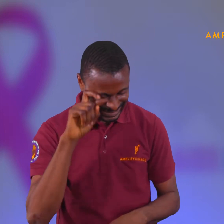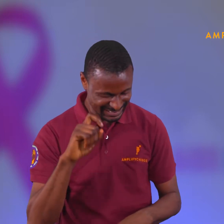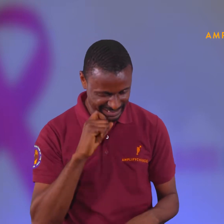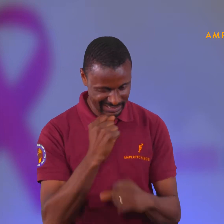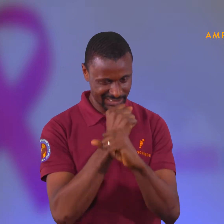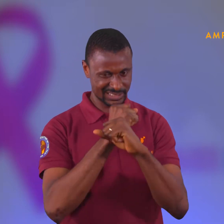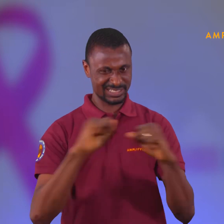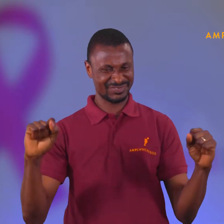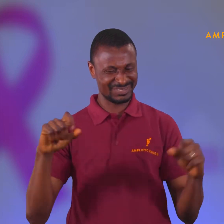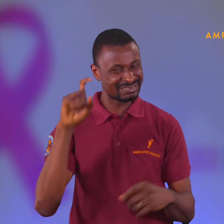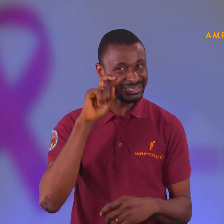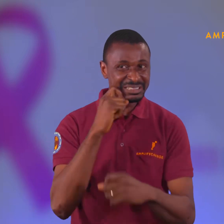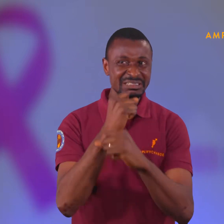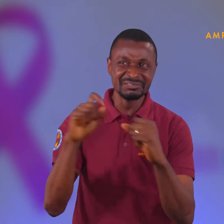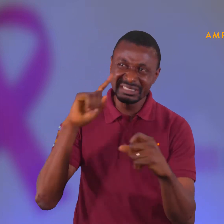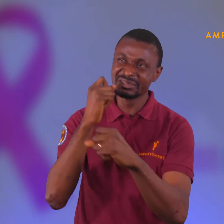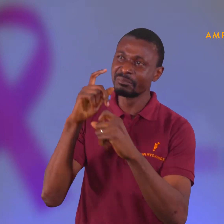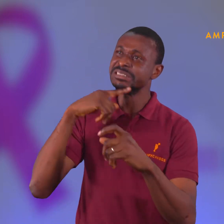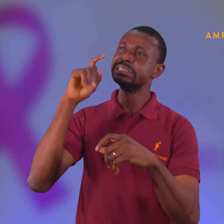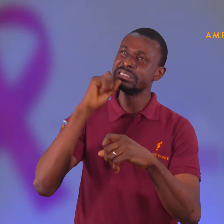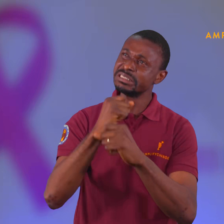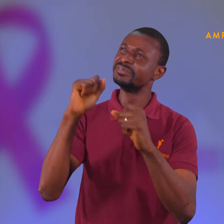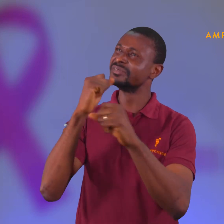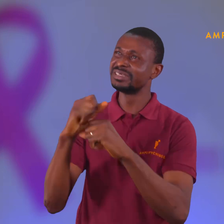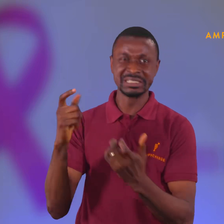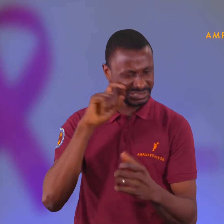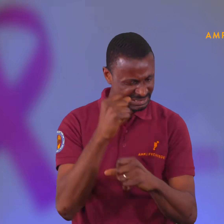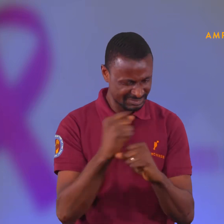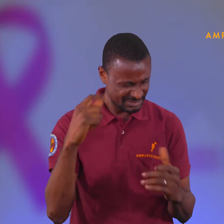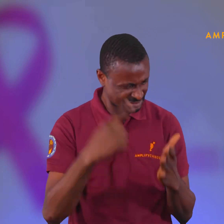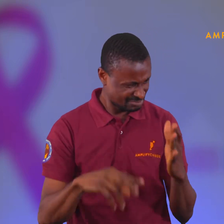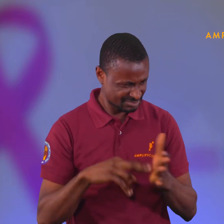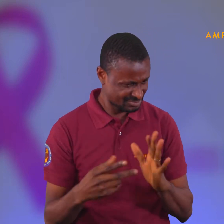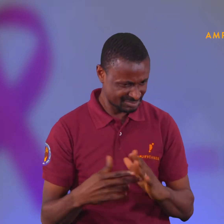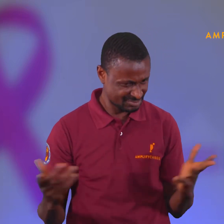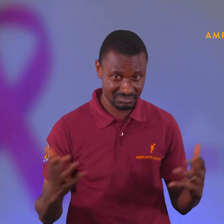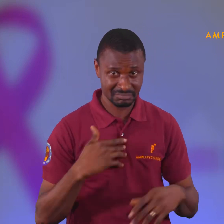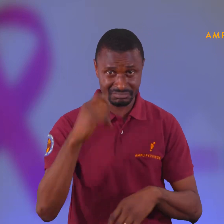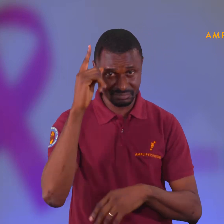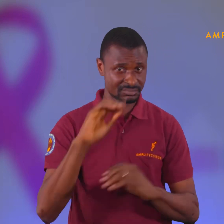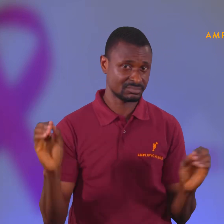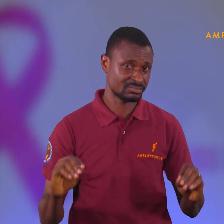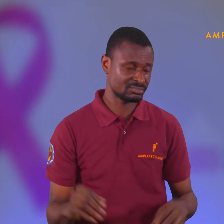What is Safe Sex and What does it means?